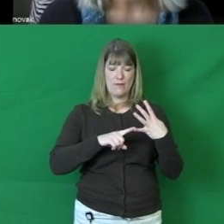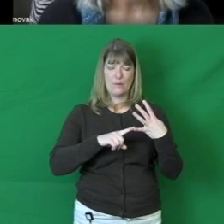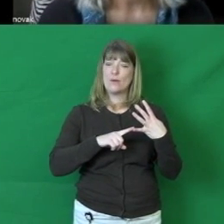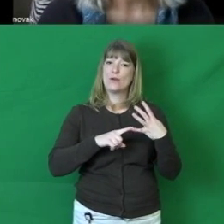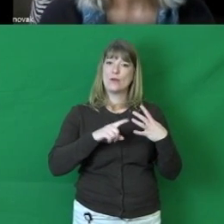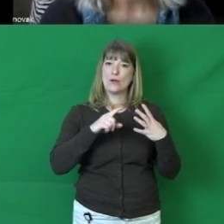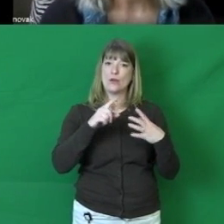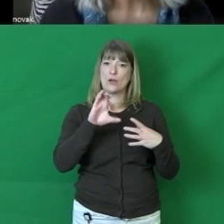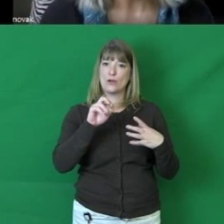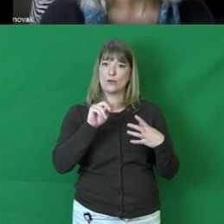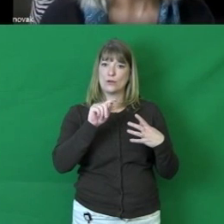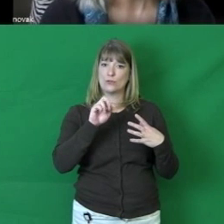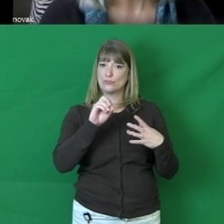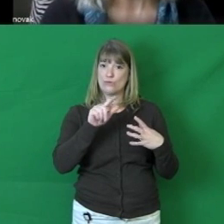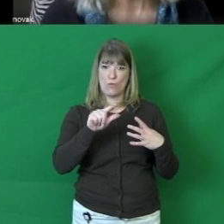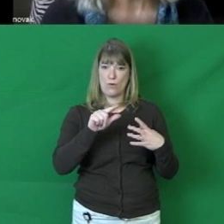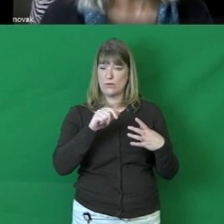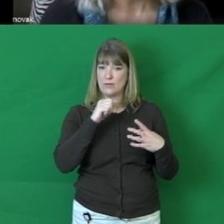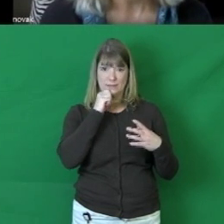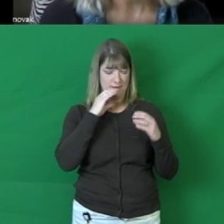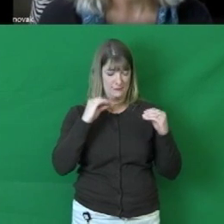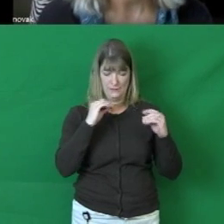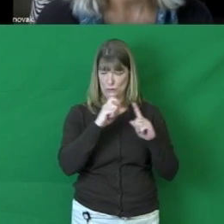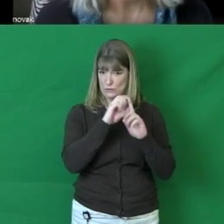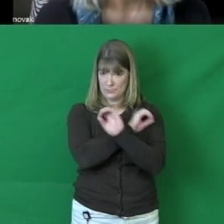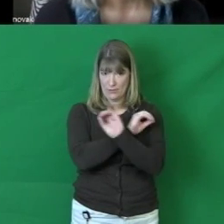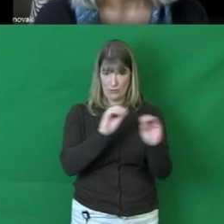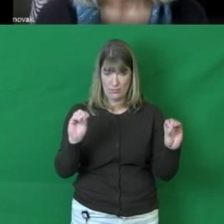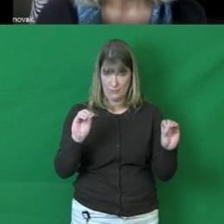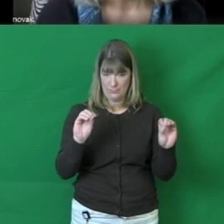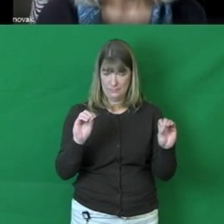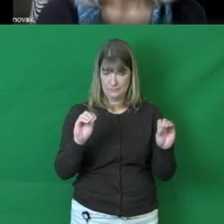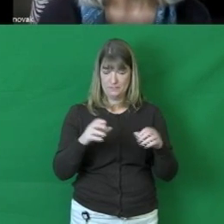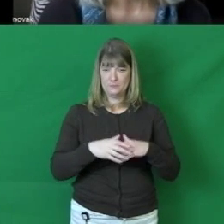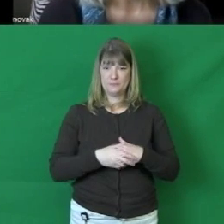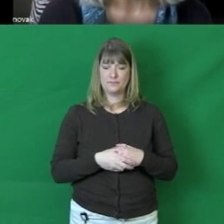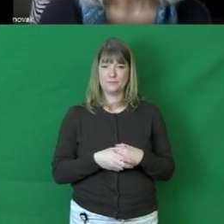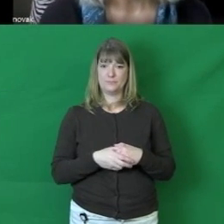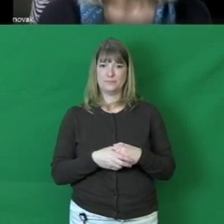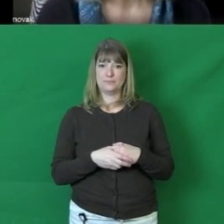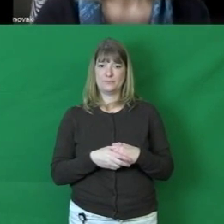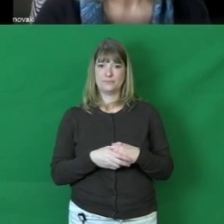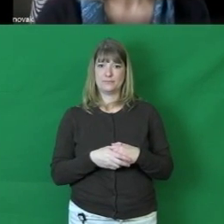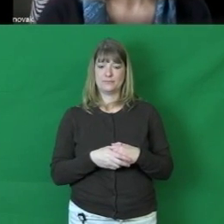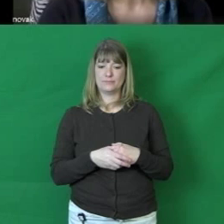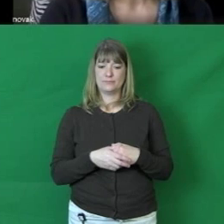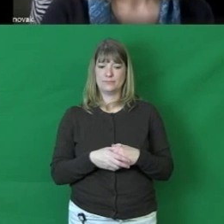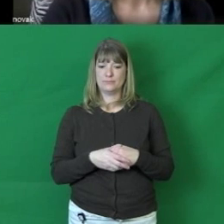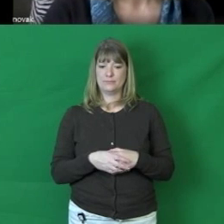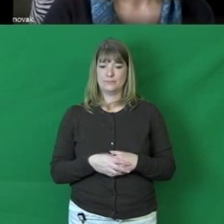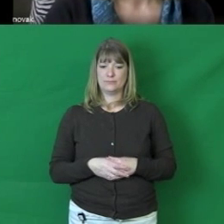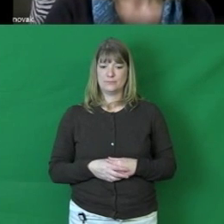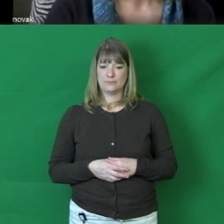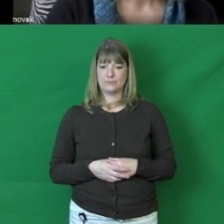condition was a control condition, which I didn't teach words at all in the session.